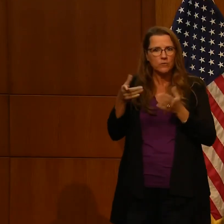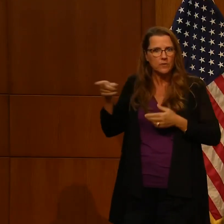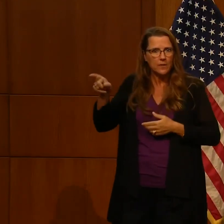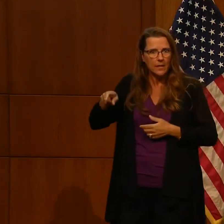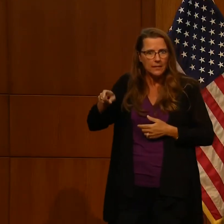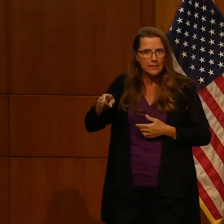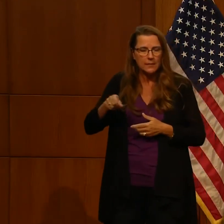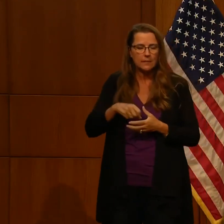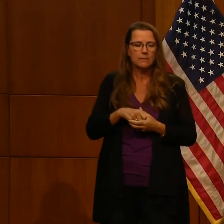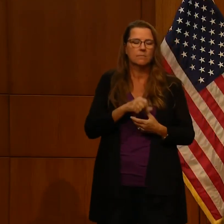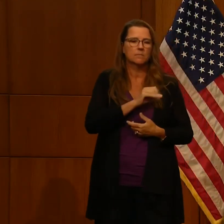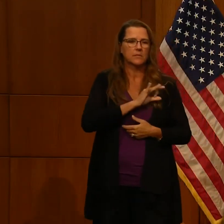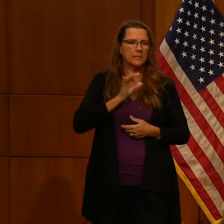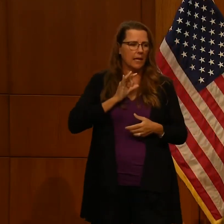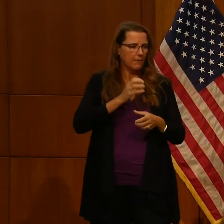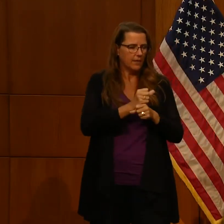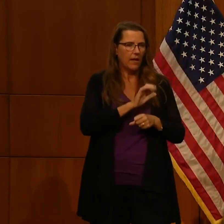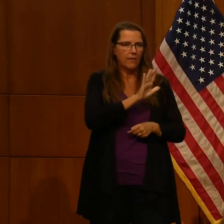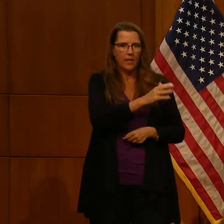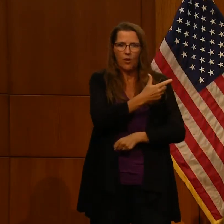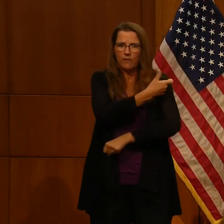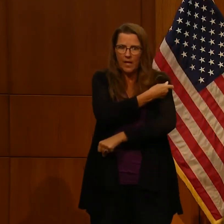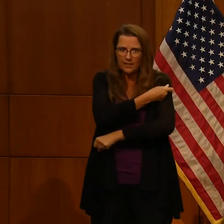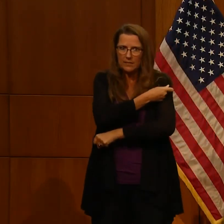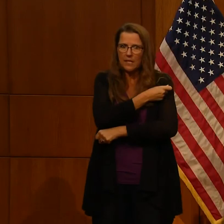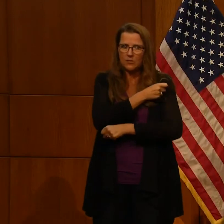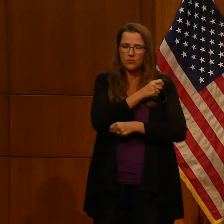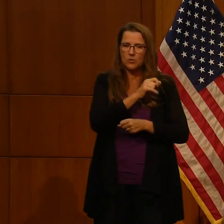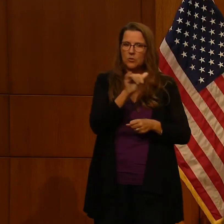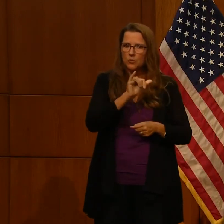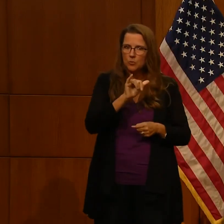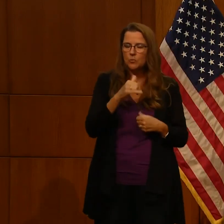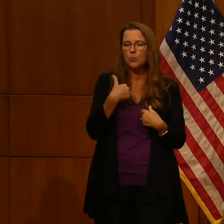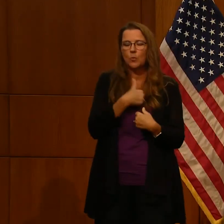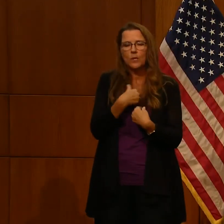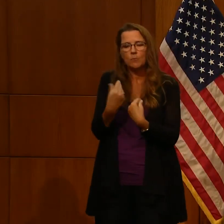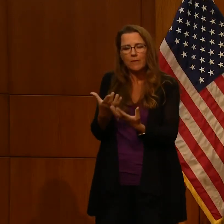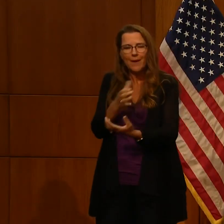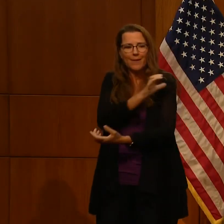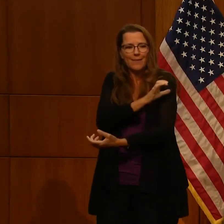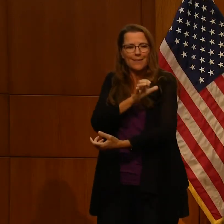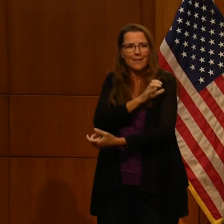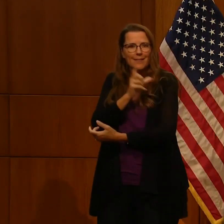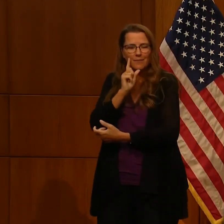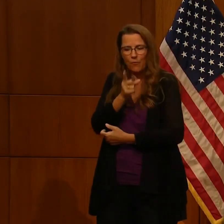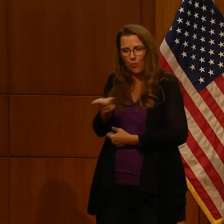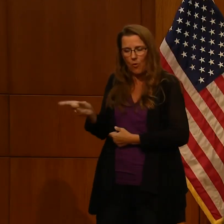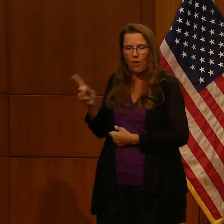TO COME TO THEIR LOCAL SCHOOL AND GET THOSE SERVICES THAT ARE NEEDED. OUR STAFF AGAIN WERE ABLE TO GET THEIR VACCINATION